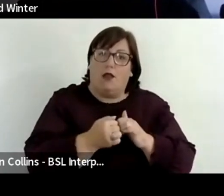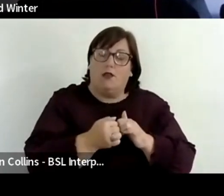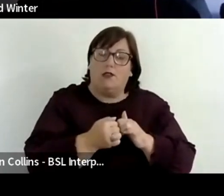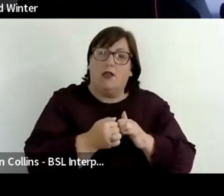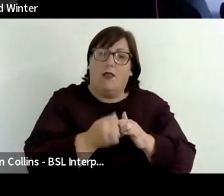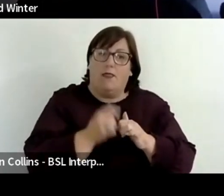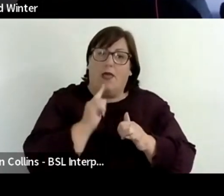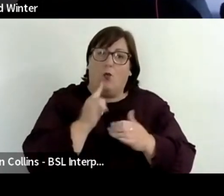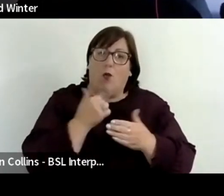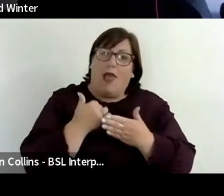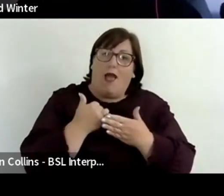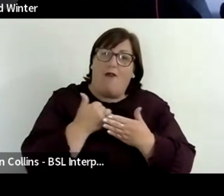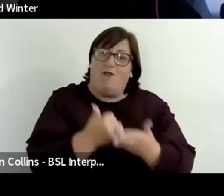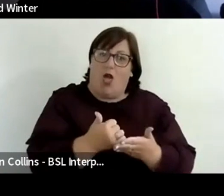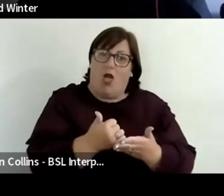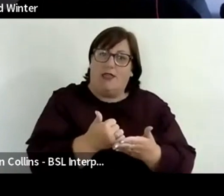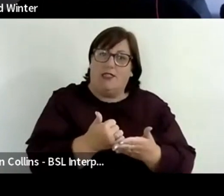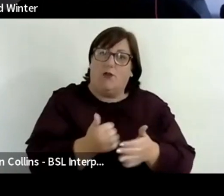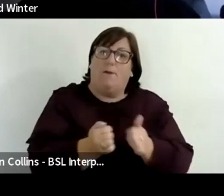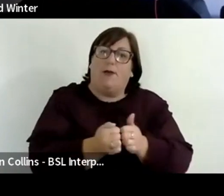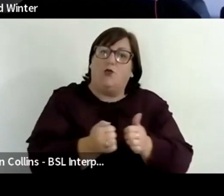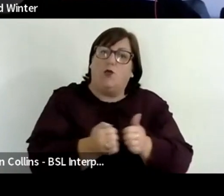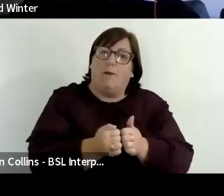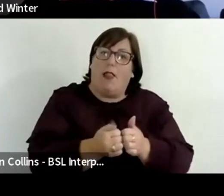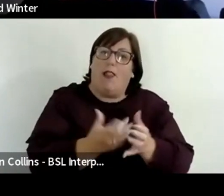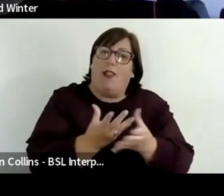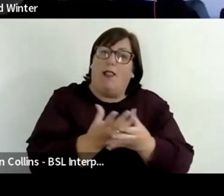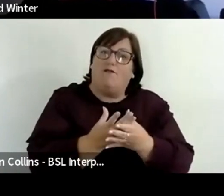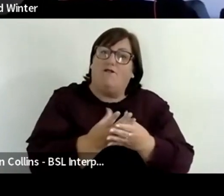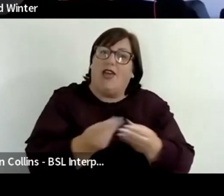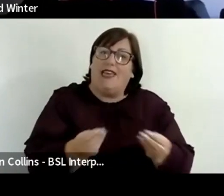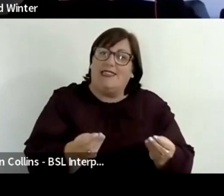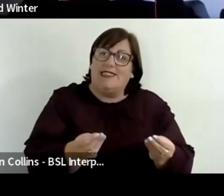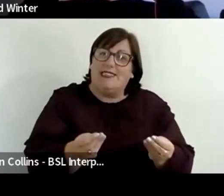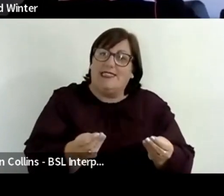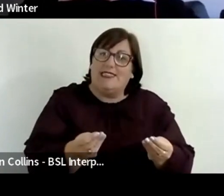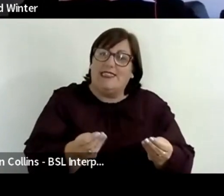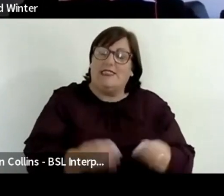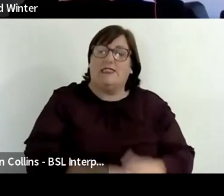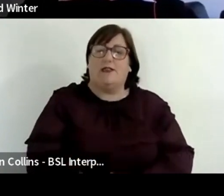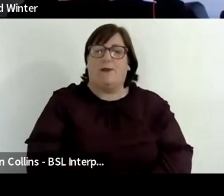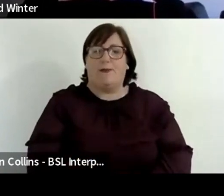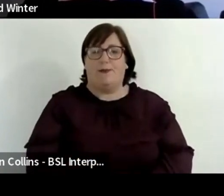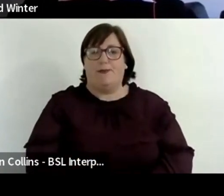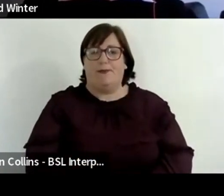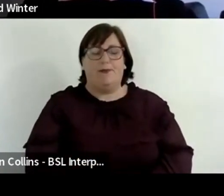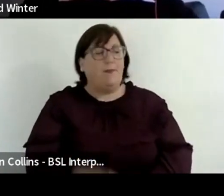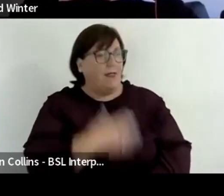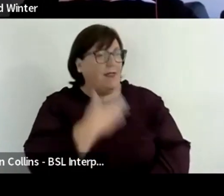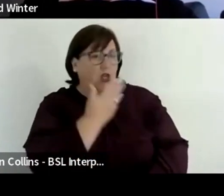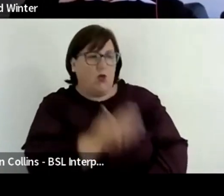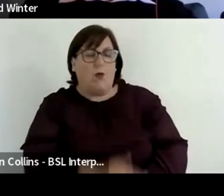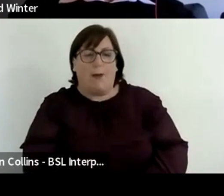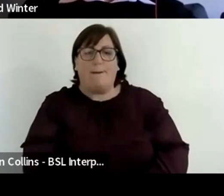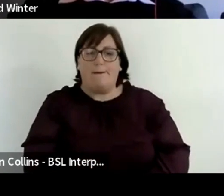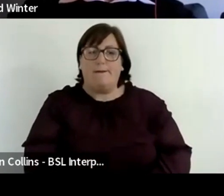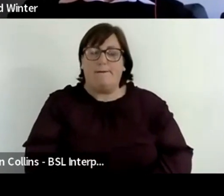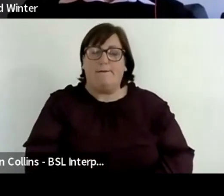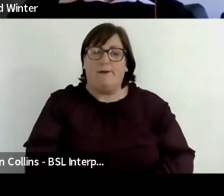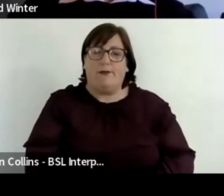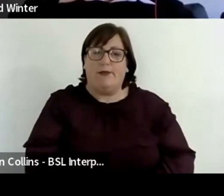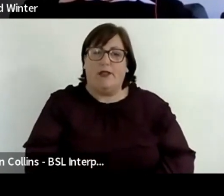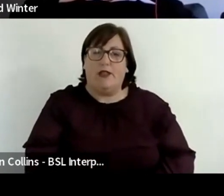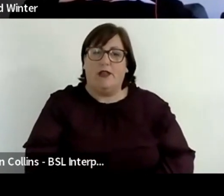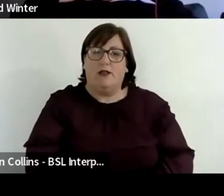I remember discussing earlier on, do you have any email address or